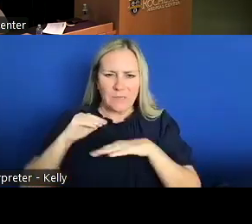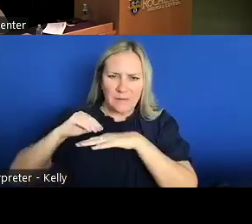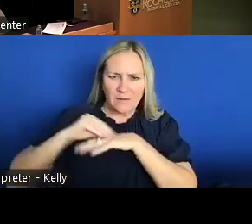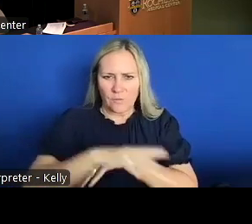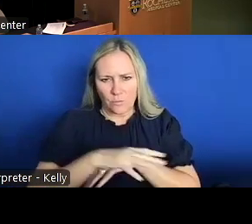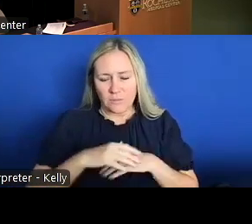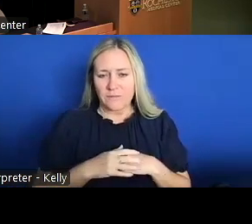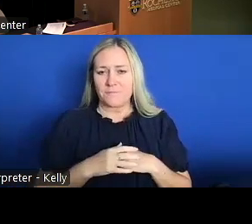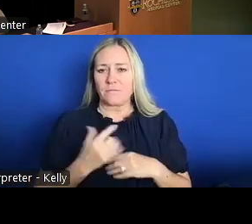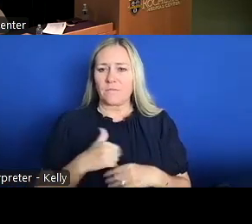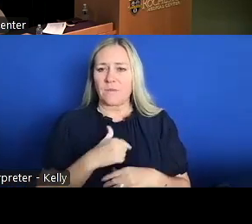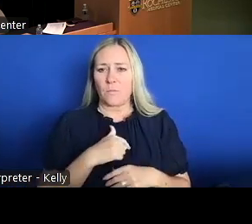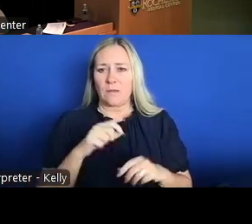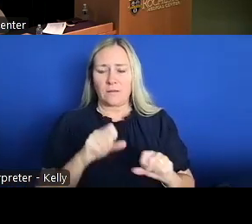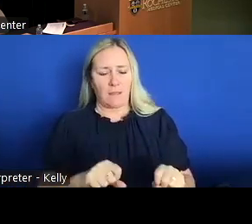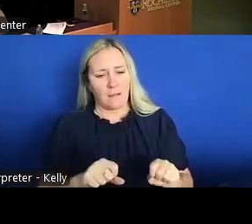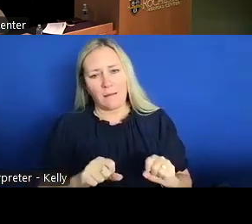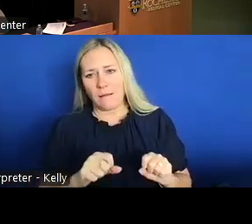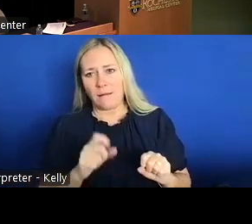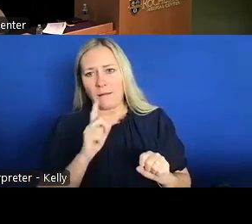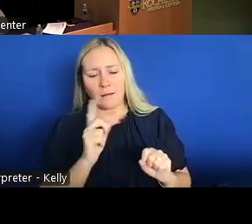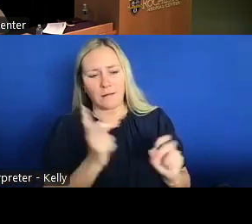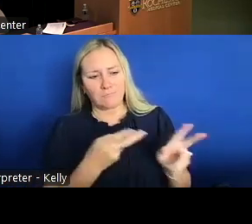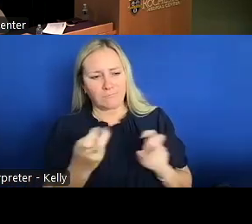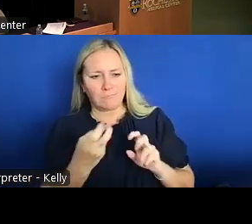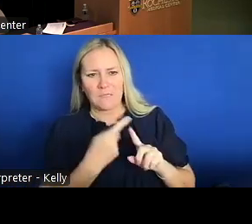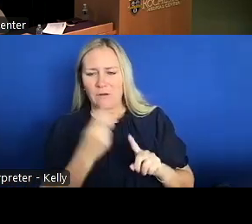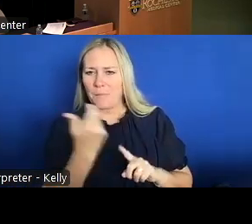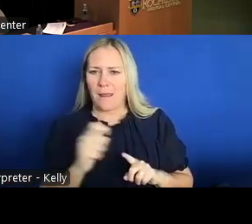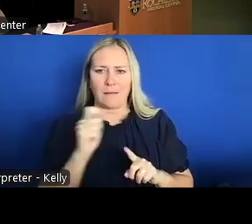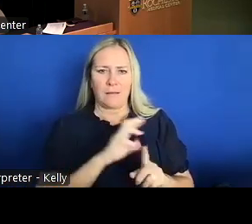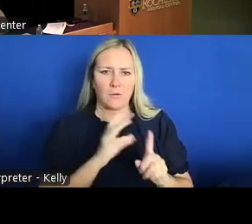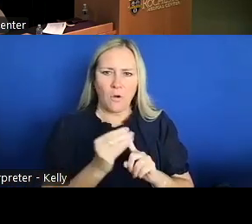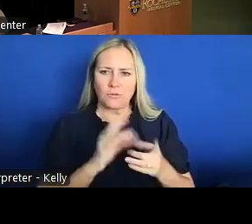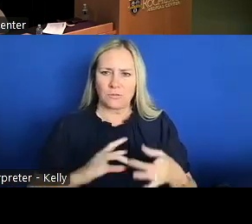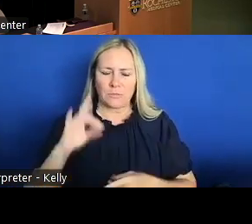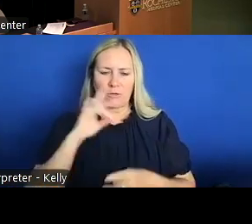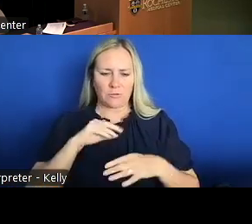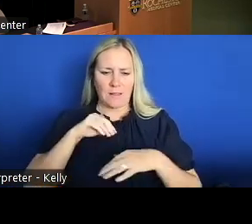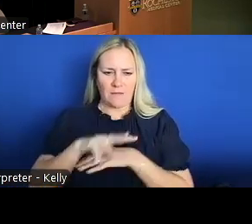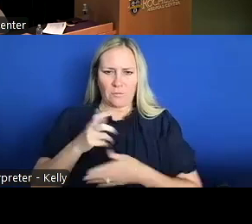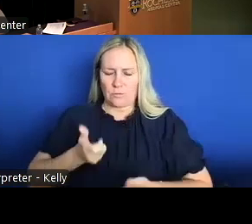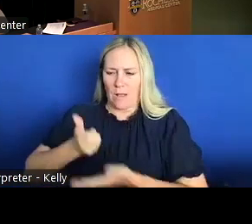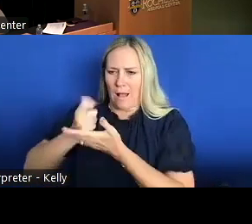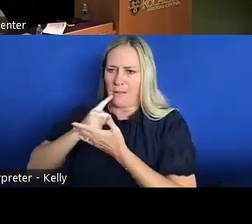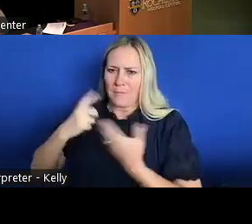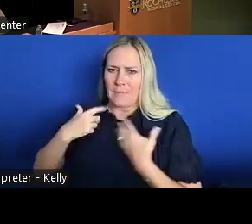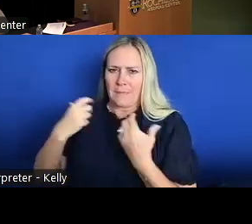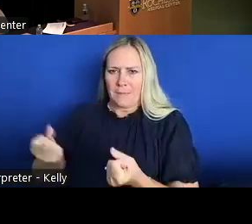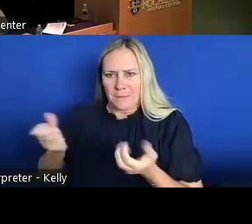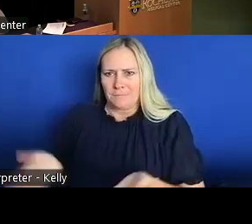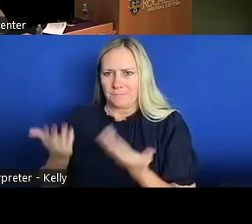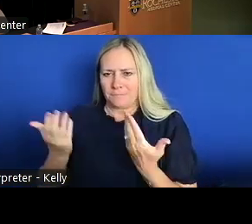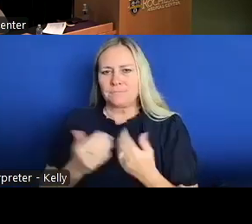also draw on cultural spiritual influences to Foster that healing uh I like this saying